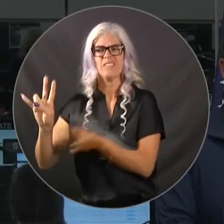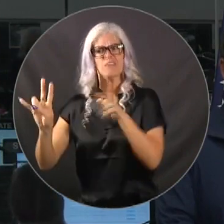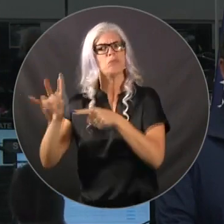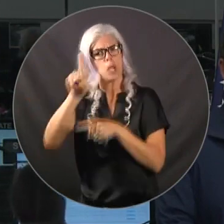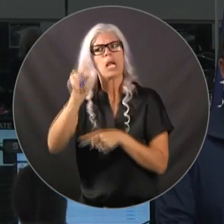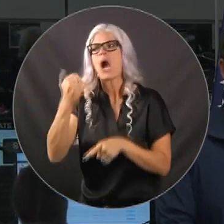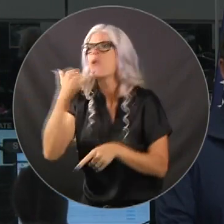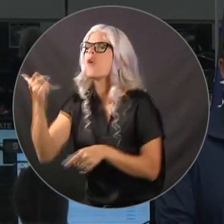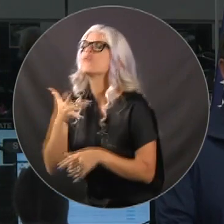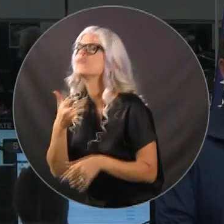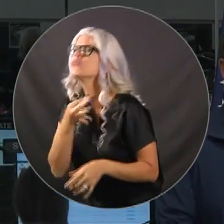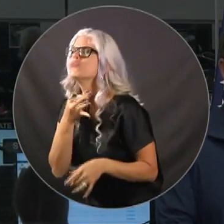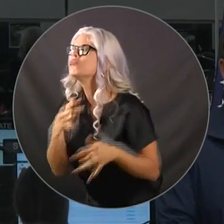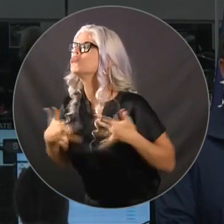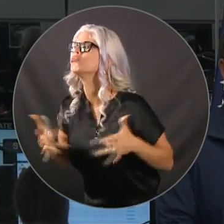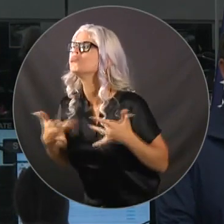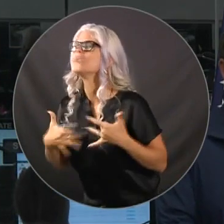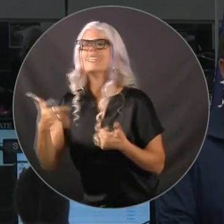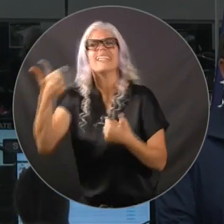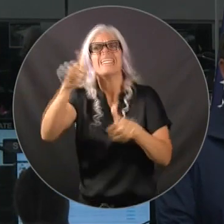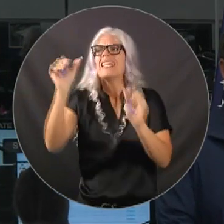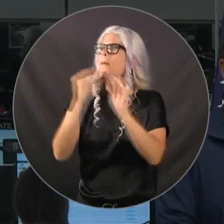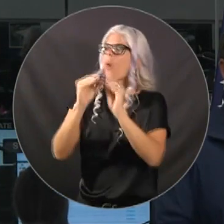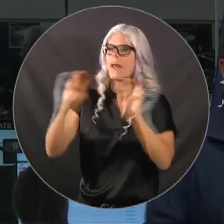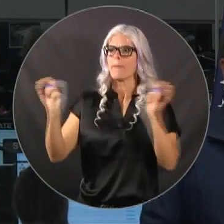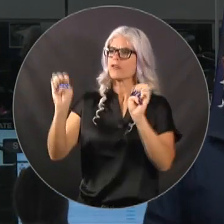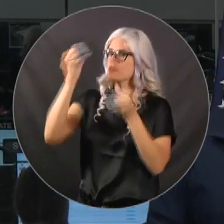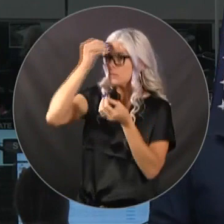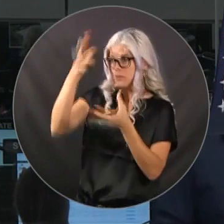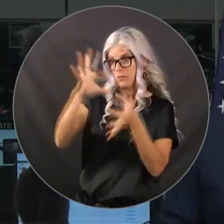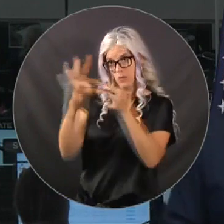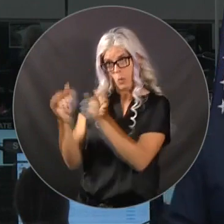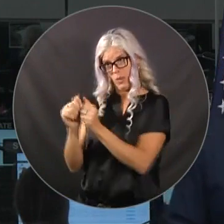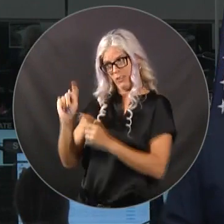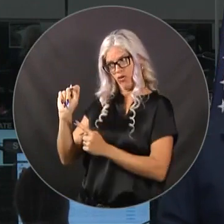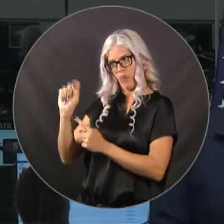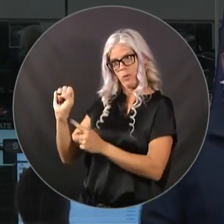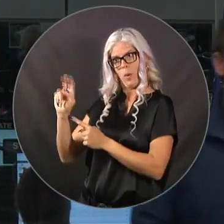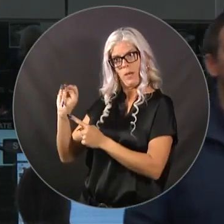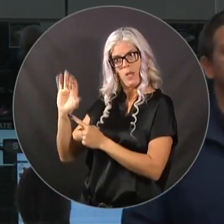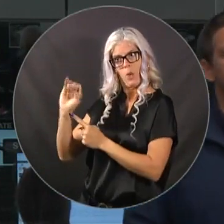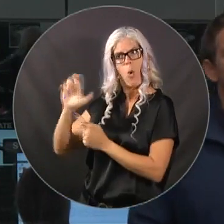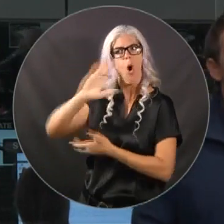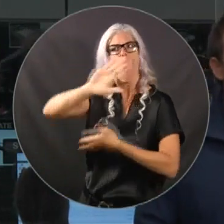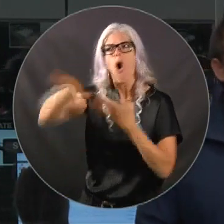any more emergency inform storm Nicole. All of that